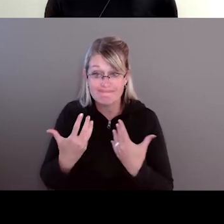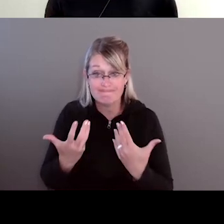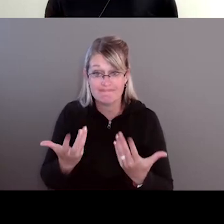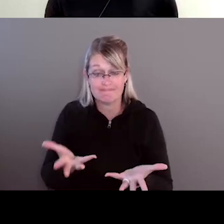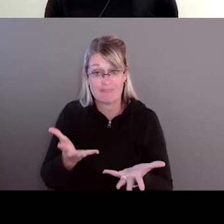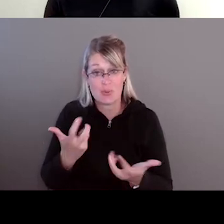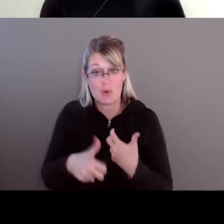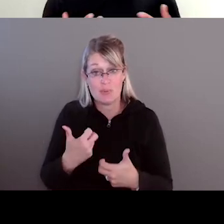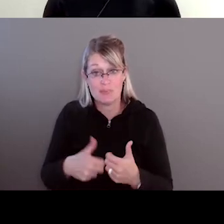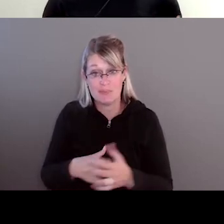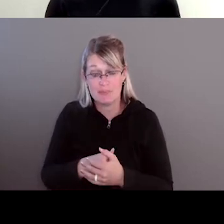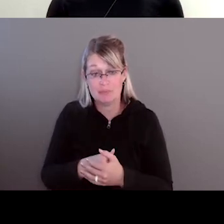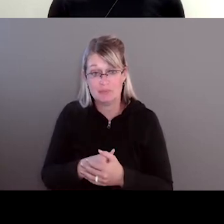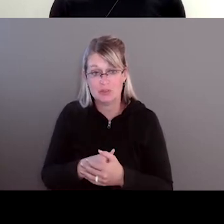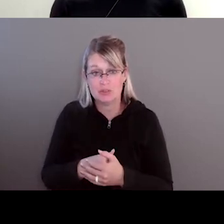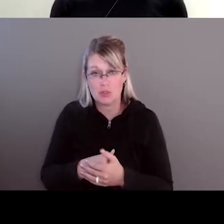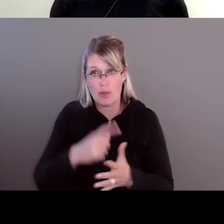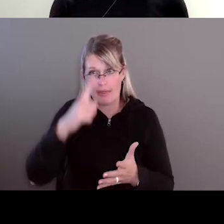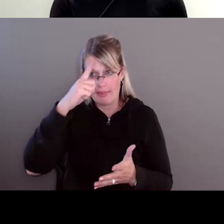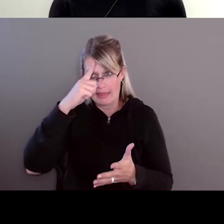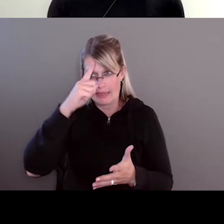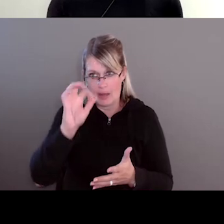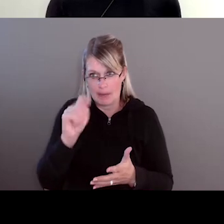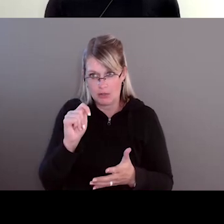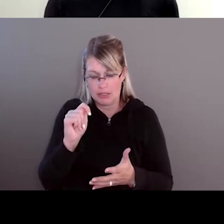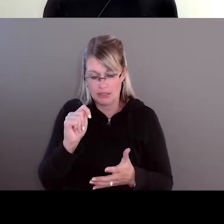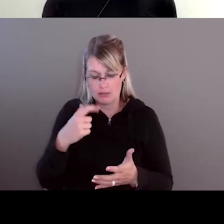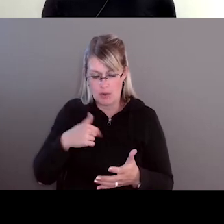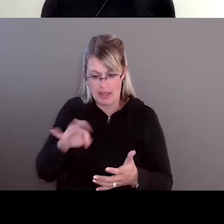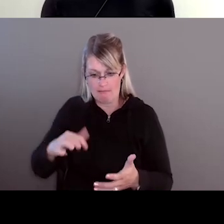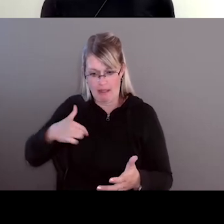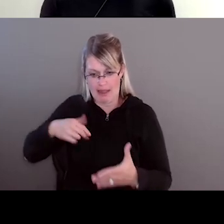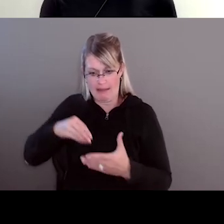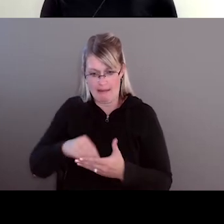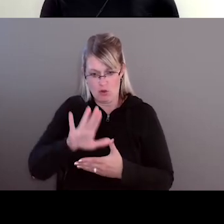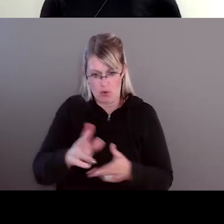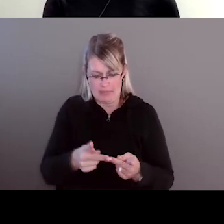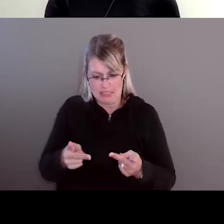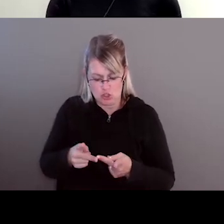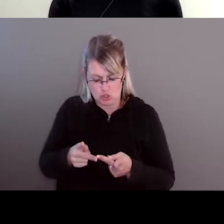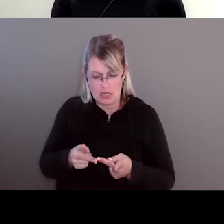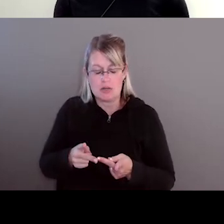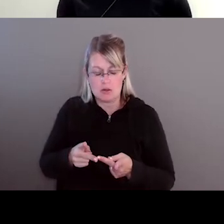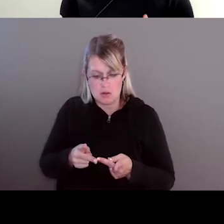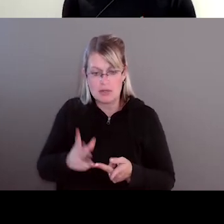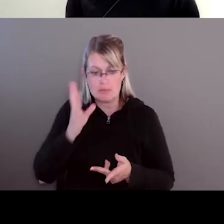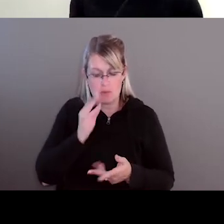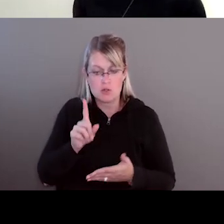problem. Put yourself in that person's shoes. Experience what they actually would have to